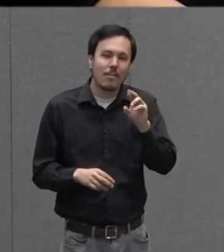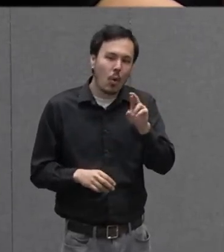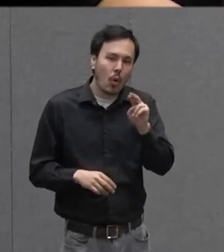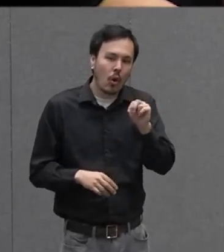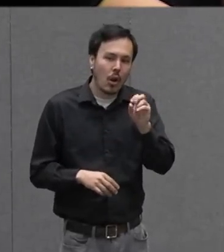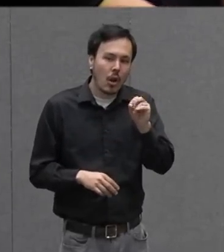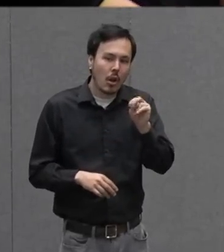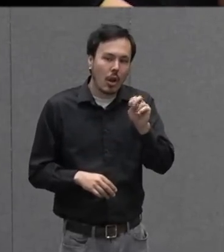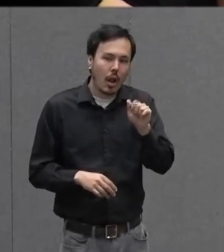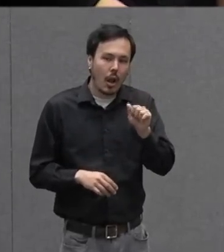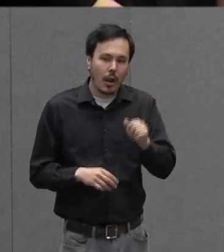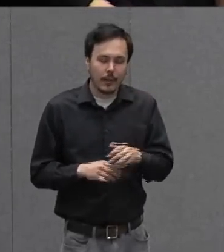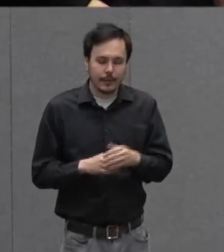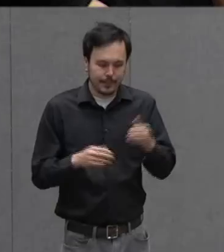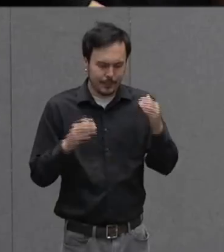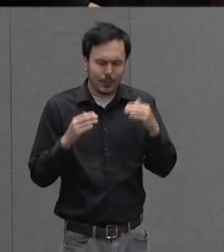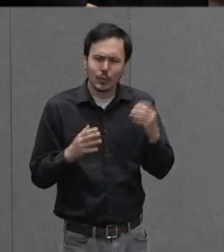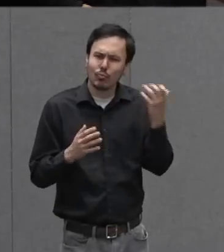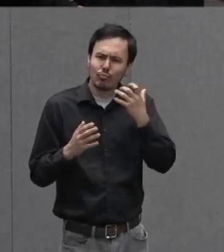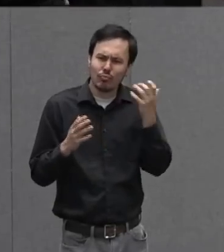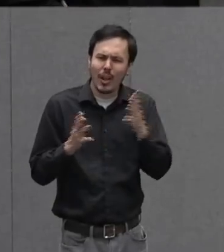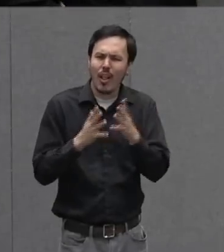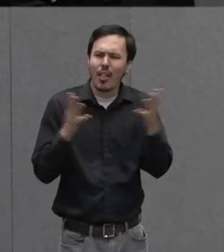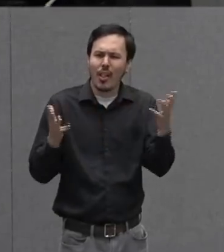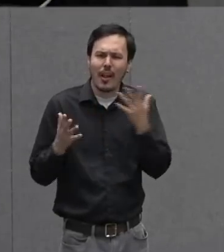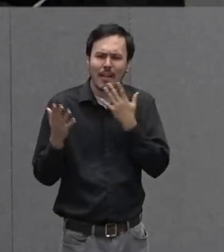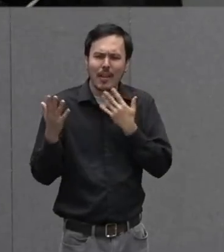Lots of colors in these illustrations.